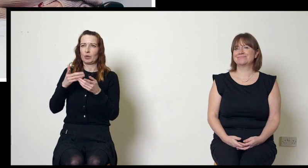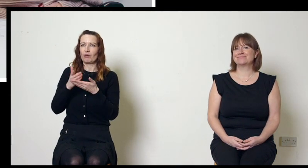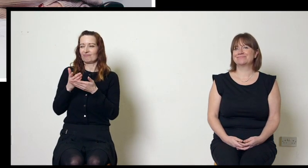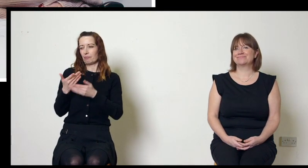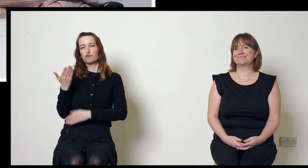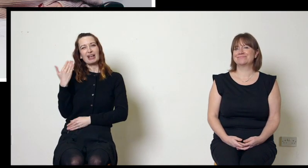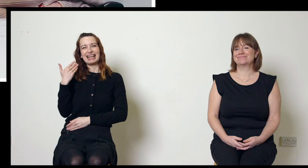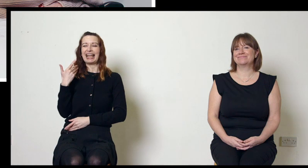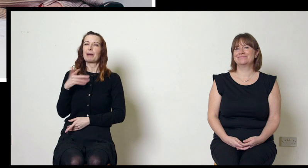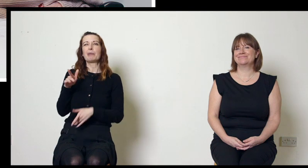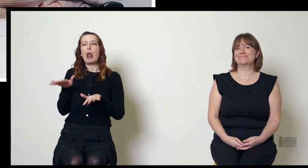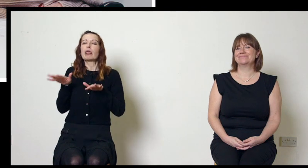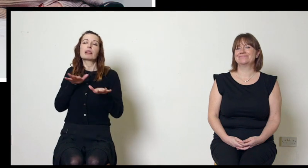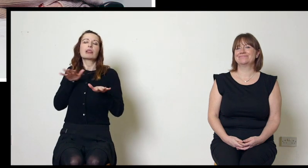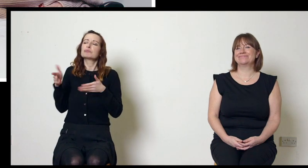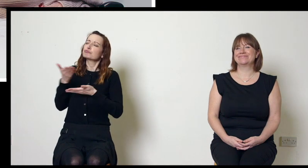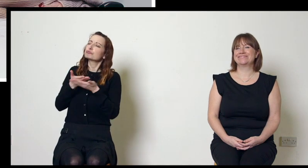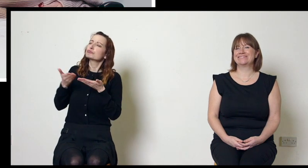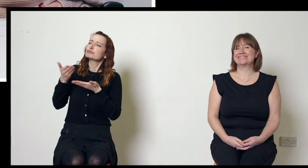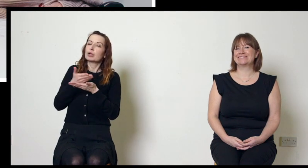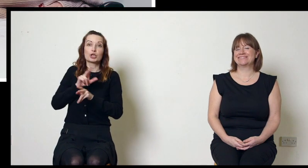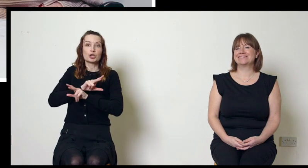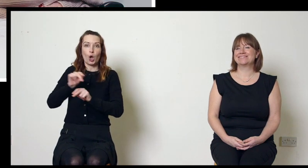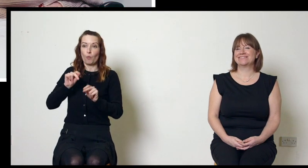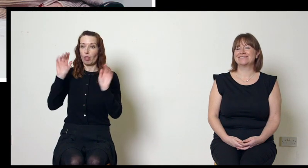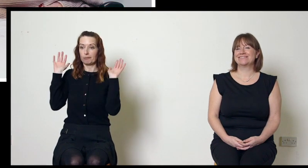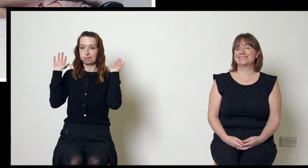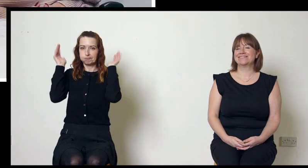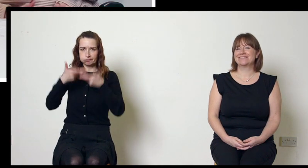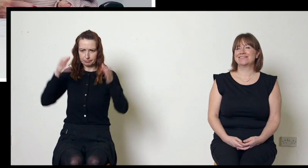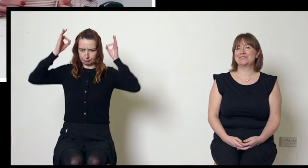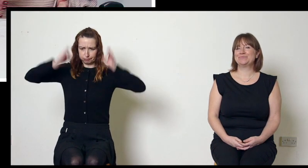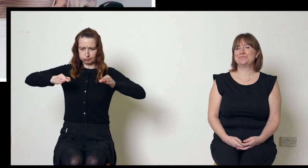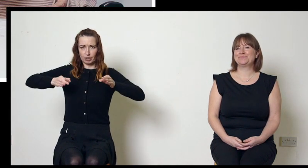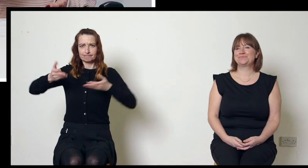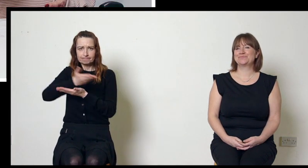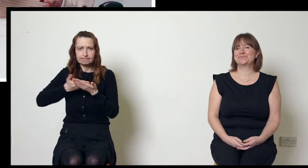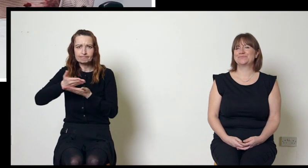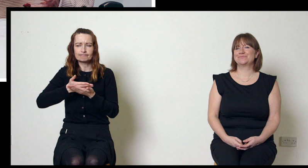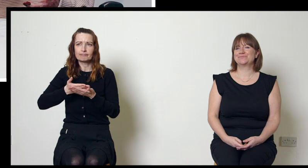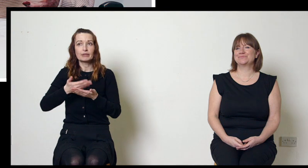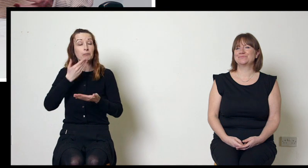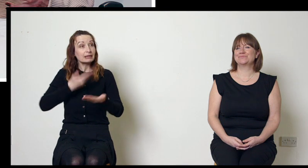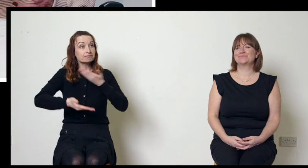where it might be a little bit fluffier, so to speak, it’s a little bit more… and I think that was important. Can you talk us through the exhibition.